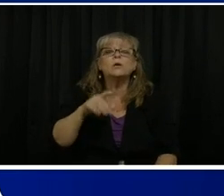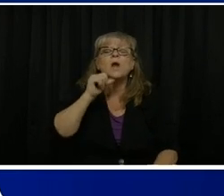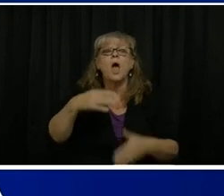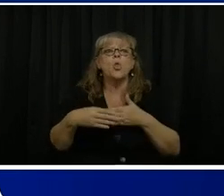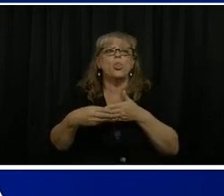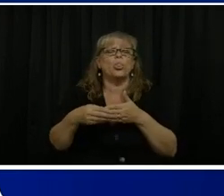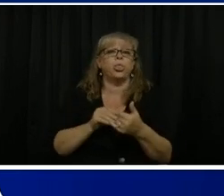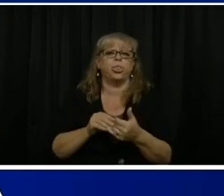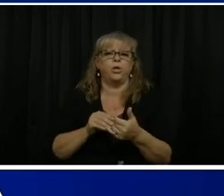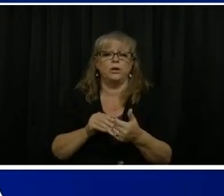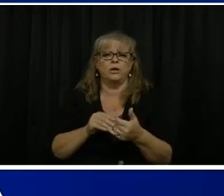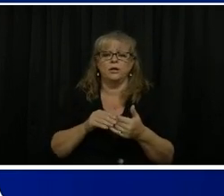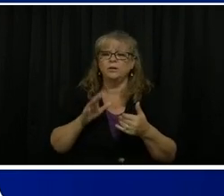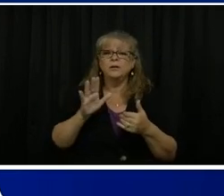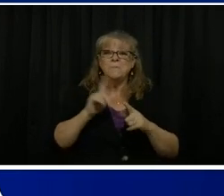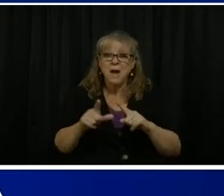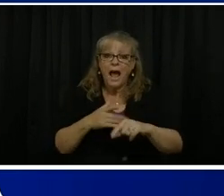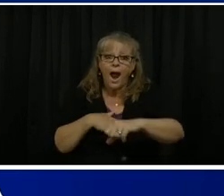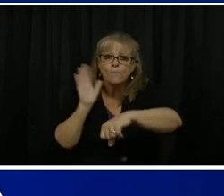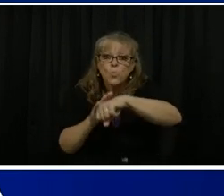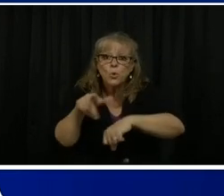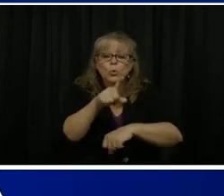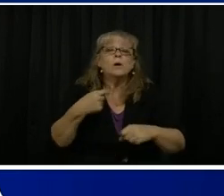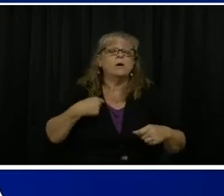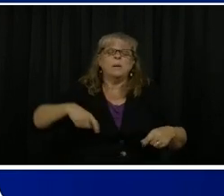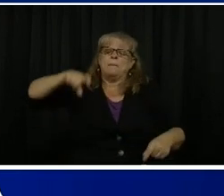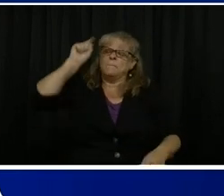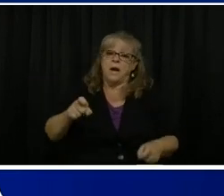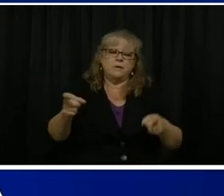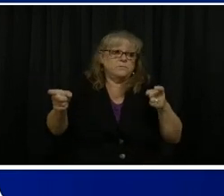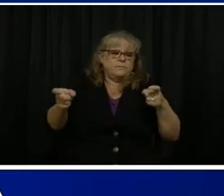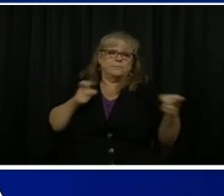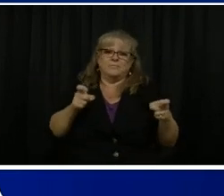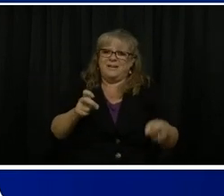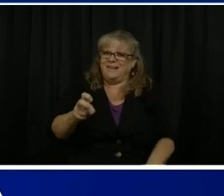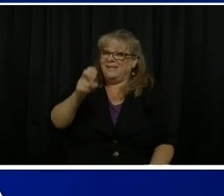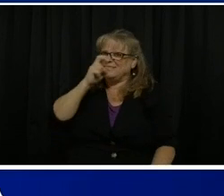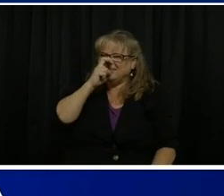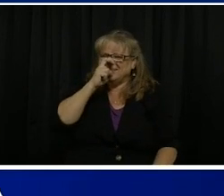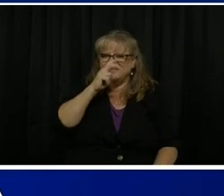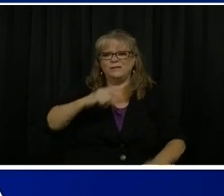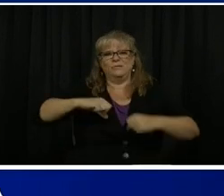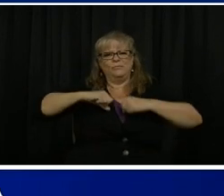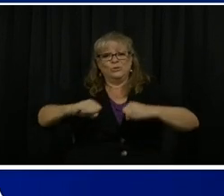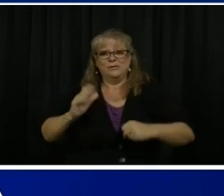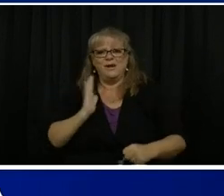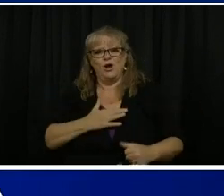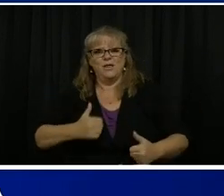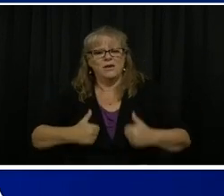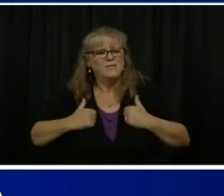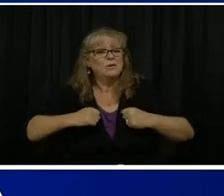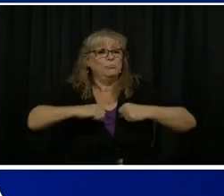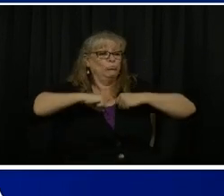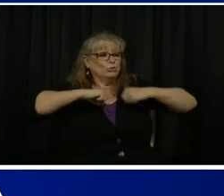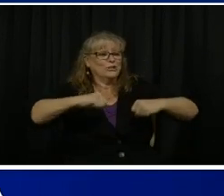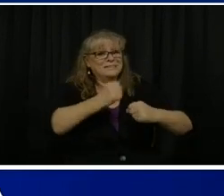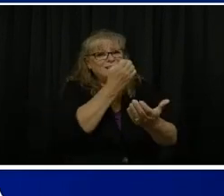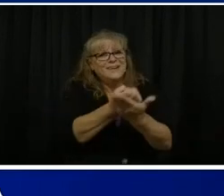THE PEOPLE OF COLORADO, THAT THIS IS A WAKE-UP CALL FOR THOSE WHO MIGHT HAVE BECOME A LITTLE BIT LAX.